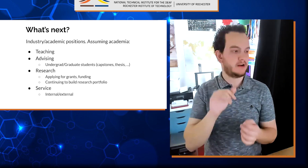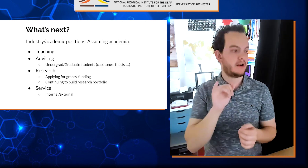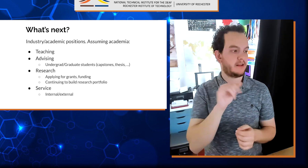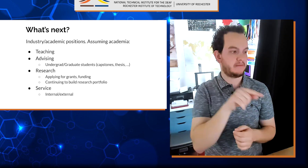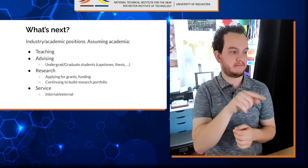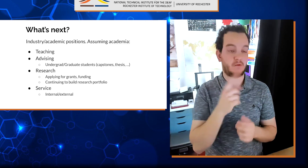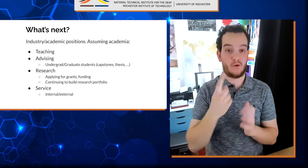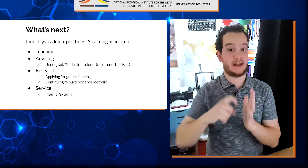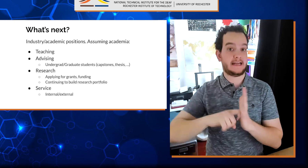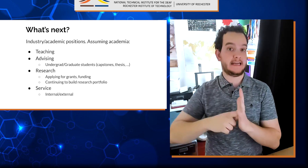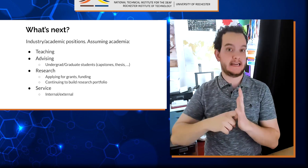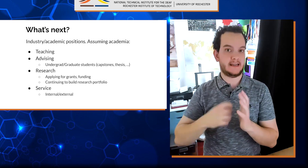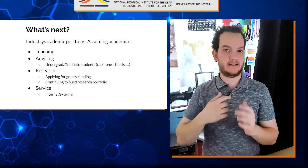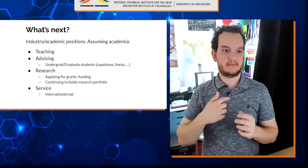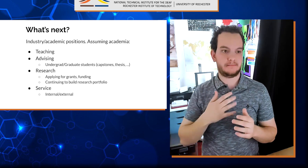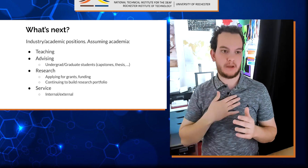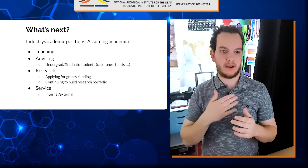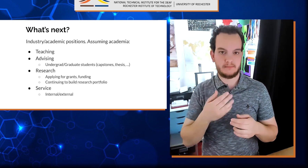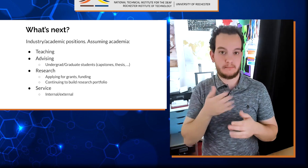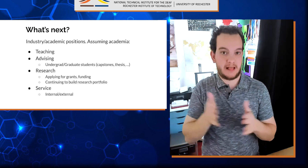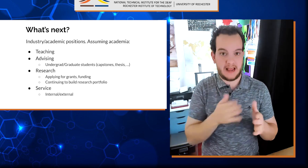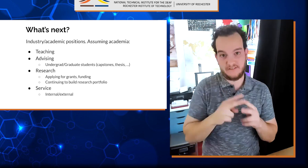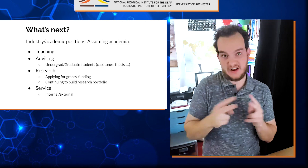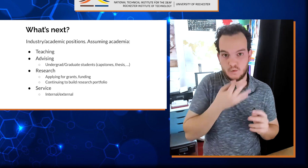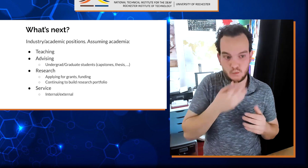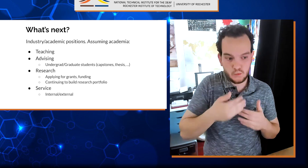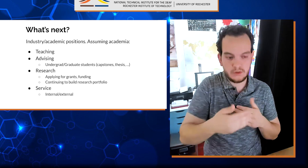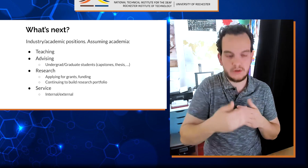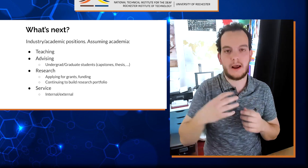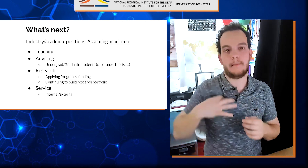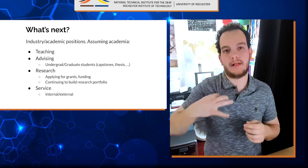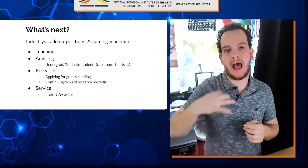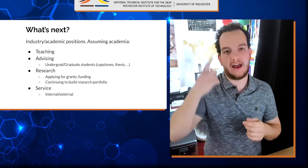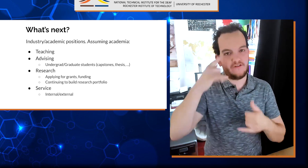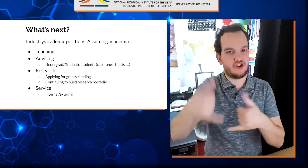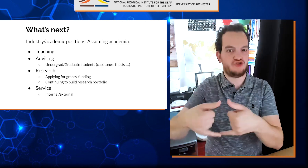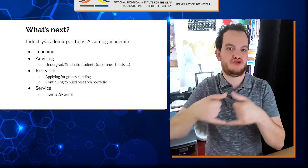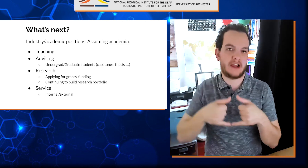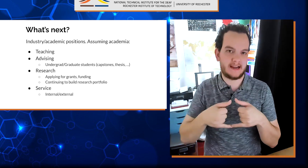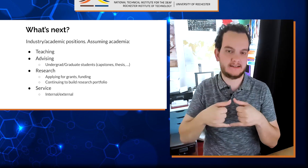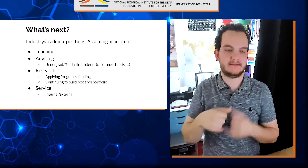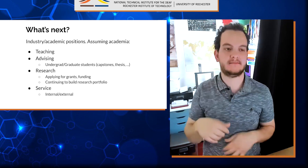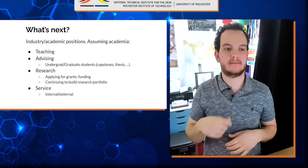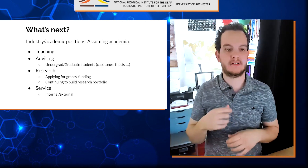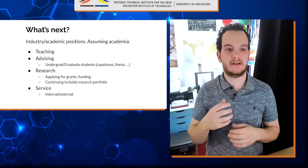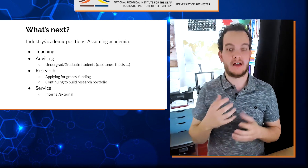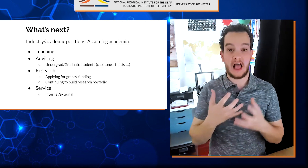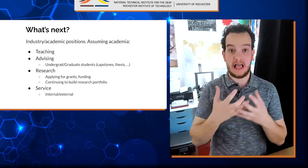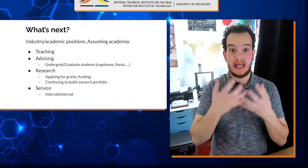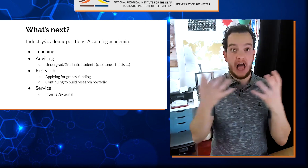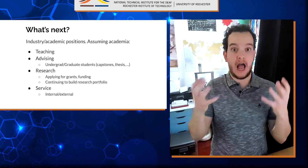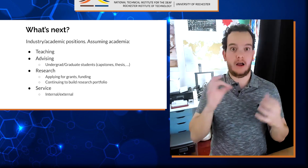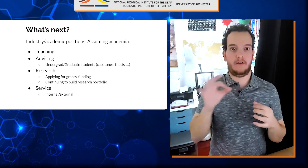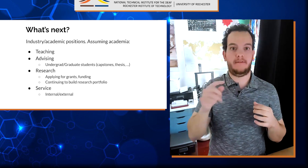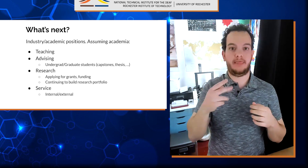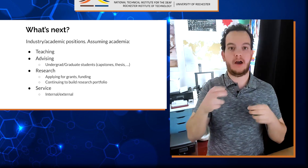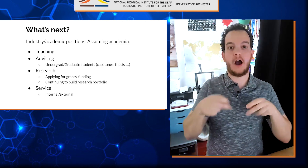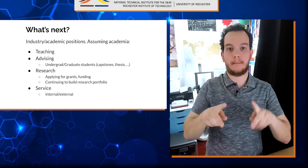And then research. And a key component of that, I plan very soon to start applying for grants.